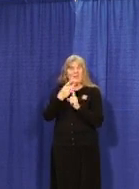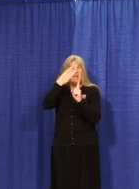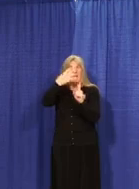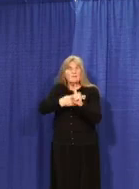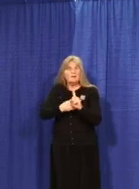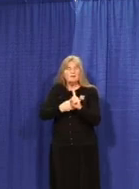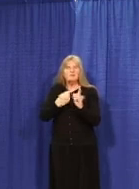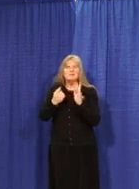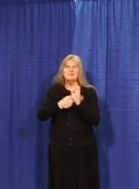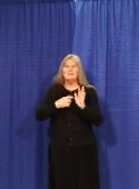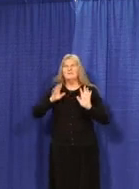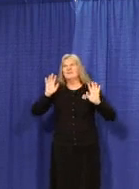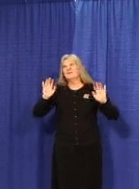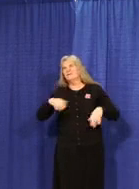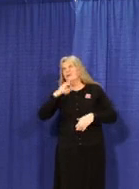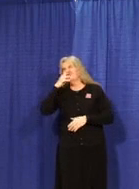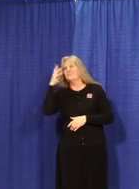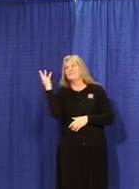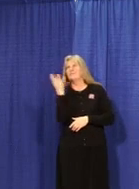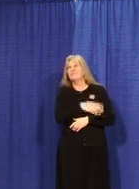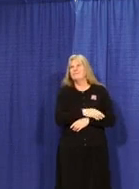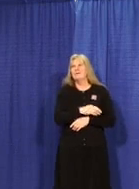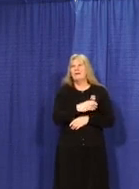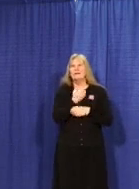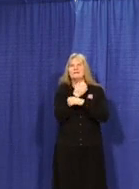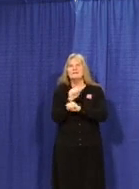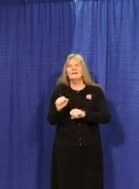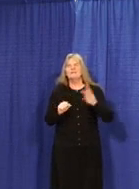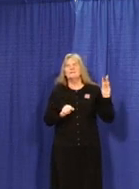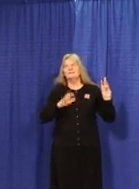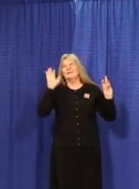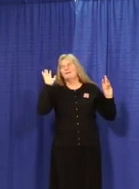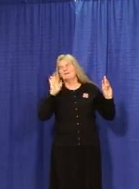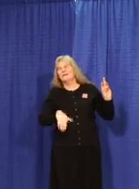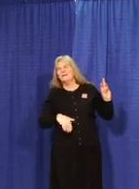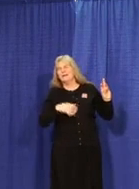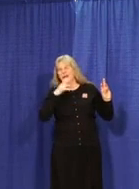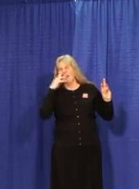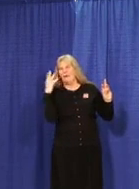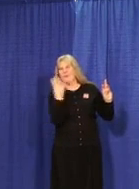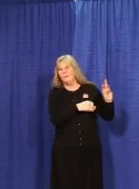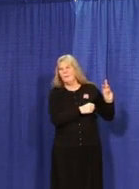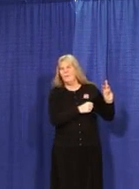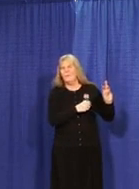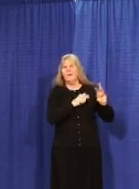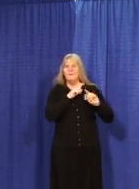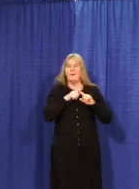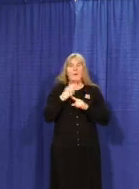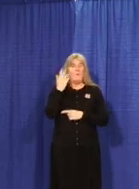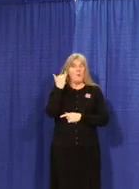the Safe Six back and fall into old habits especially because we have such a low case count here